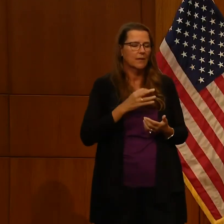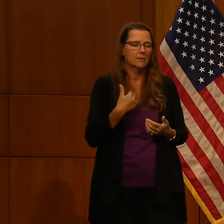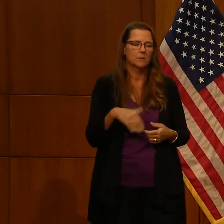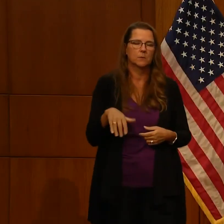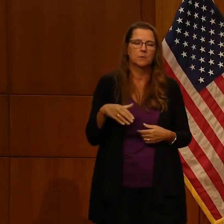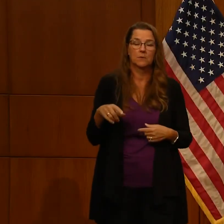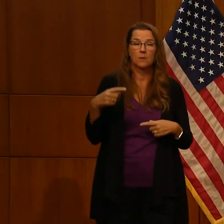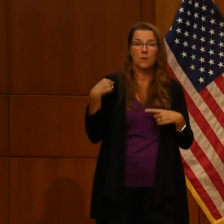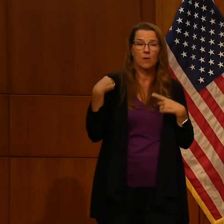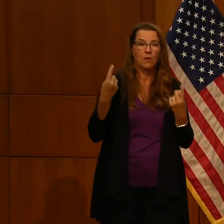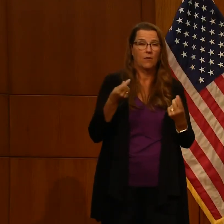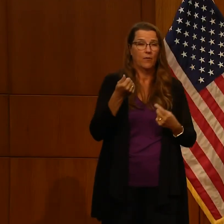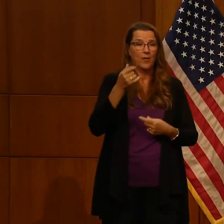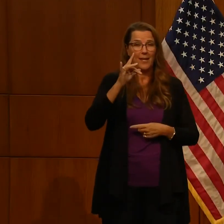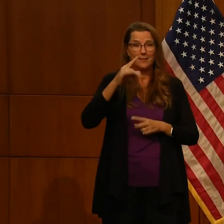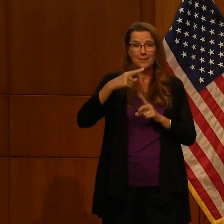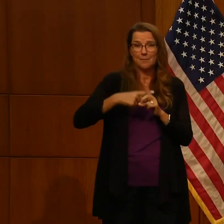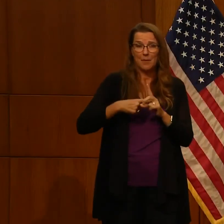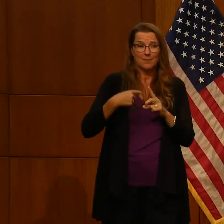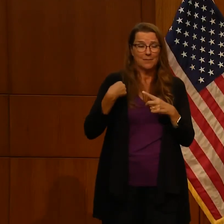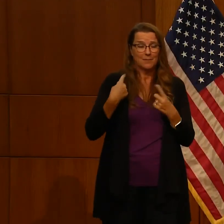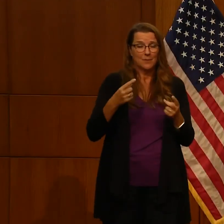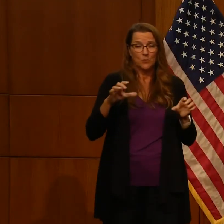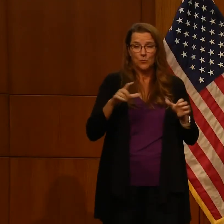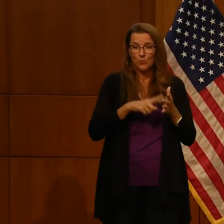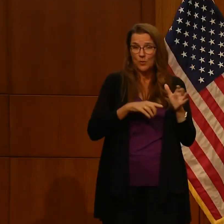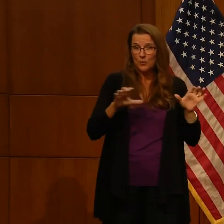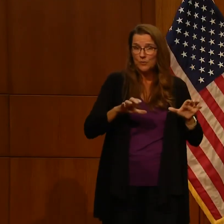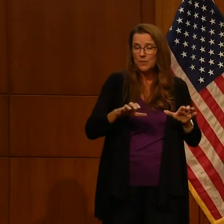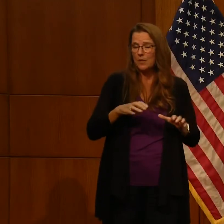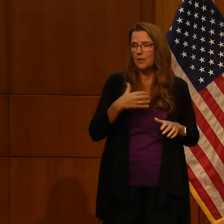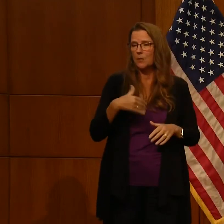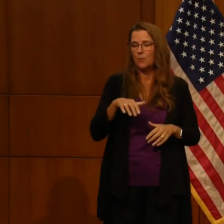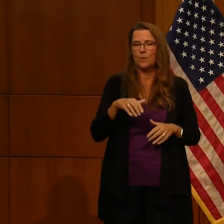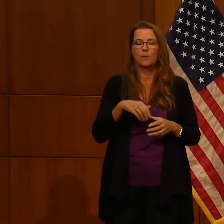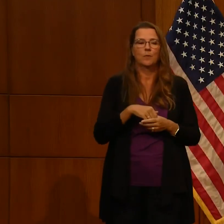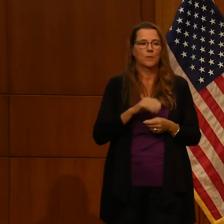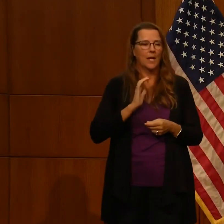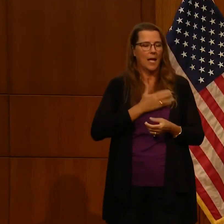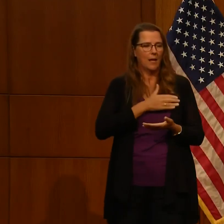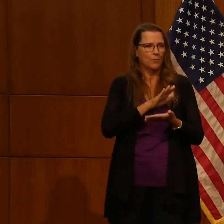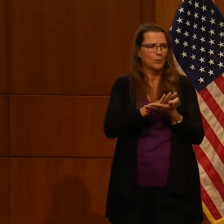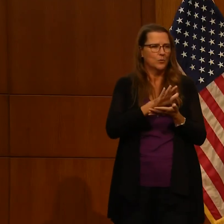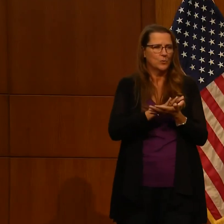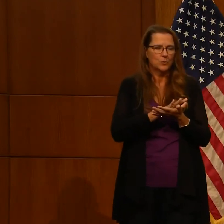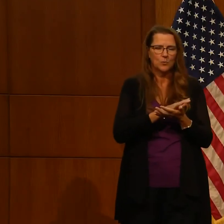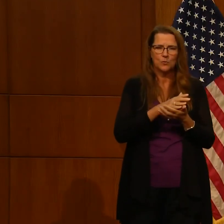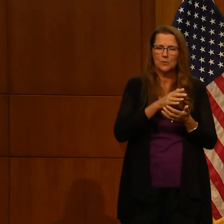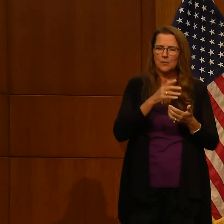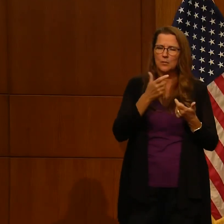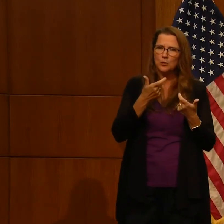SCHOOL STAFF FOR JUST EVERYTHING THAT YOU ALL HAVE DONE OVER THE PAST 18 MONTHS.